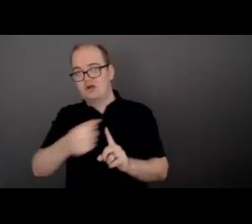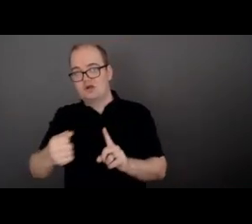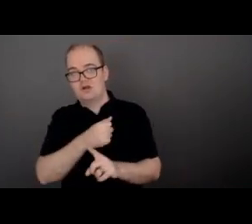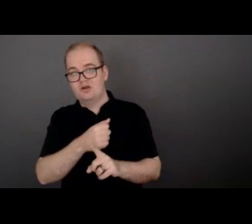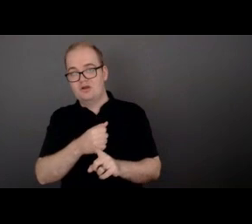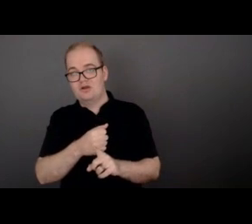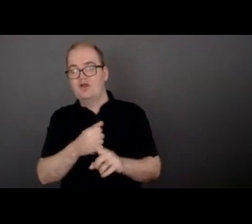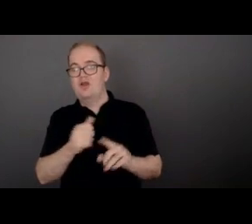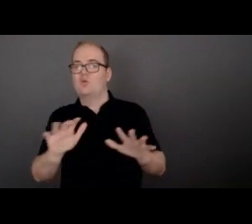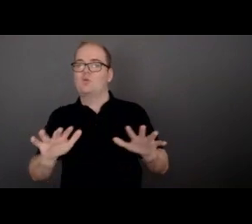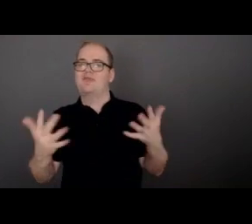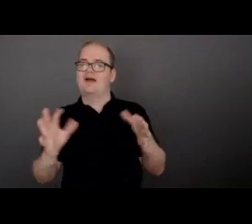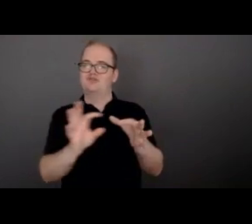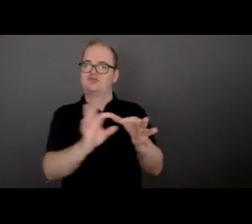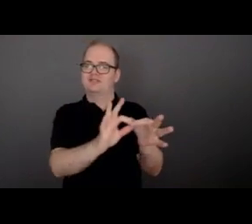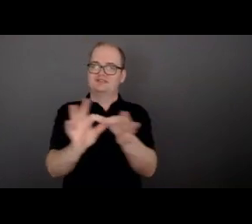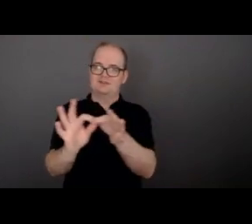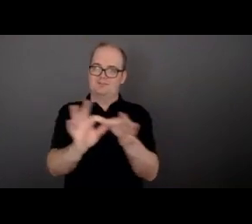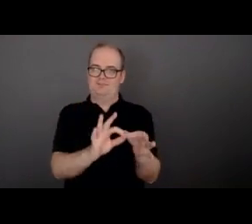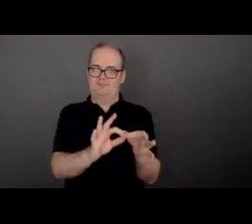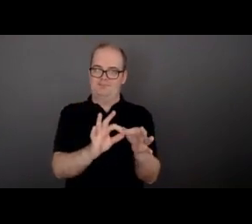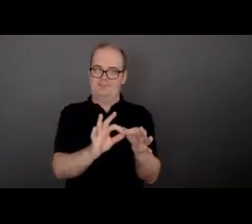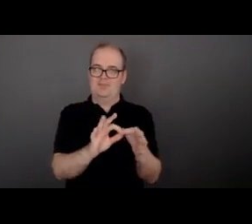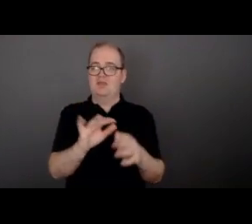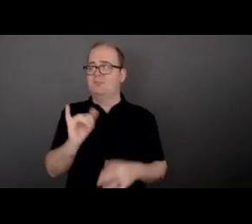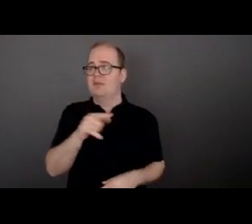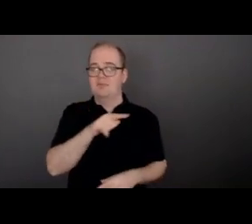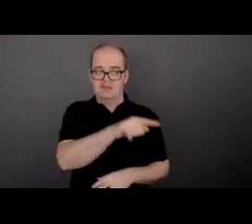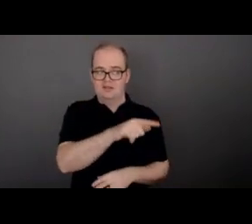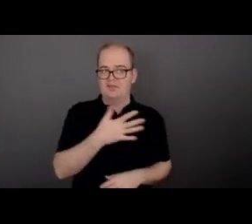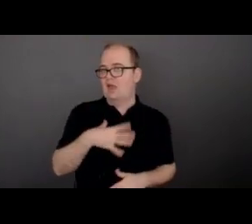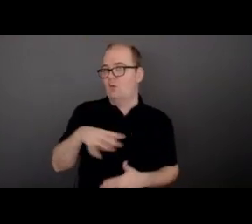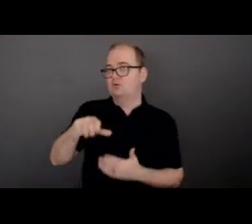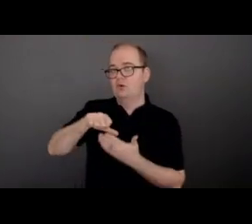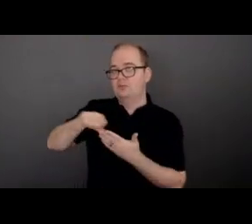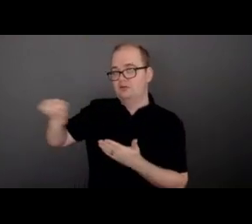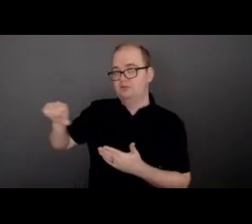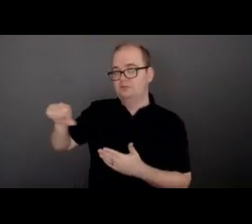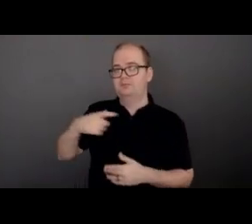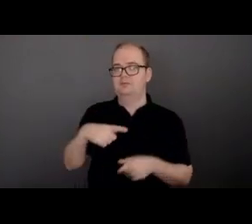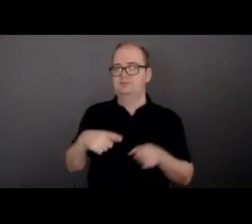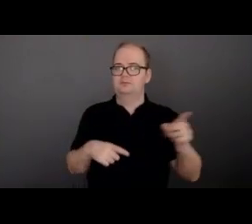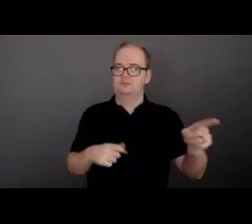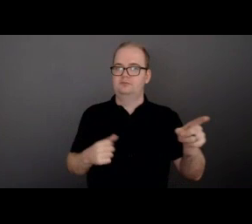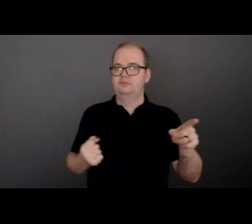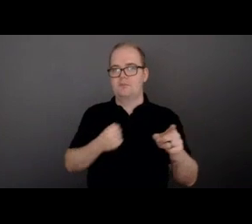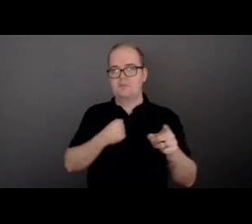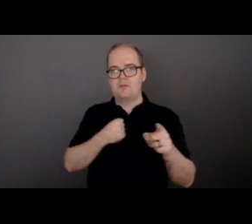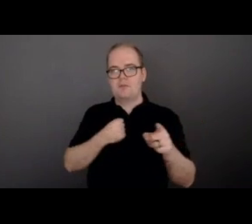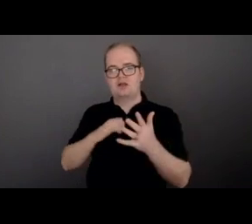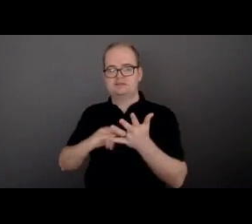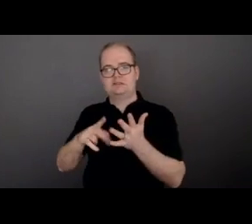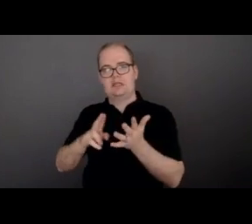So it might be, well, they want to apply for it's their son in law. That's a family relationship.